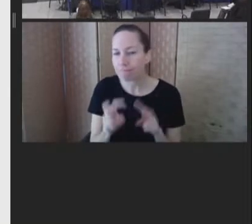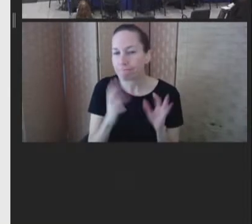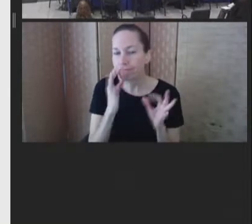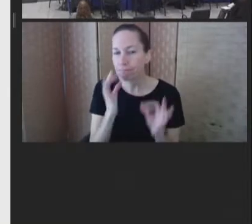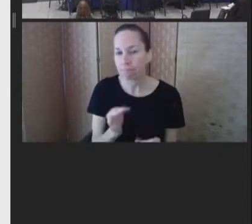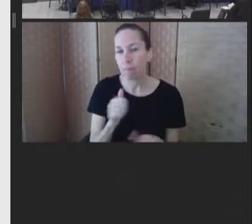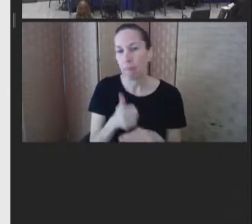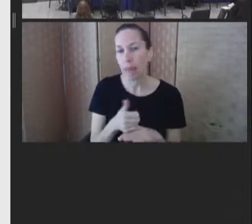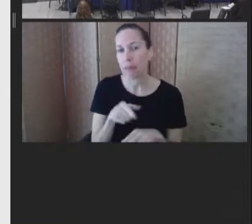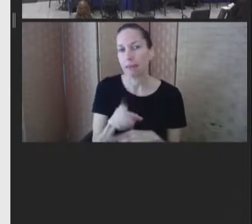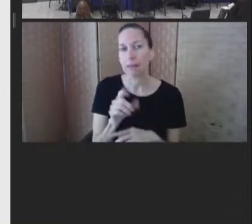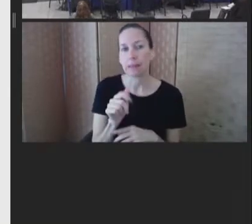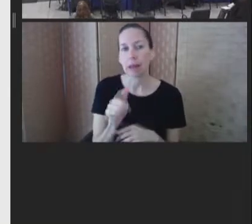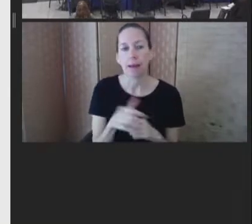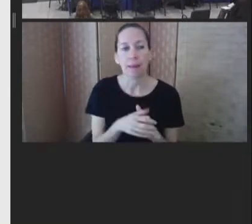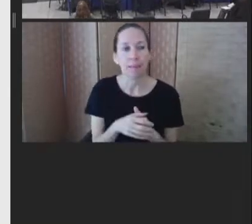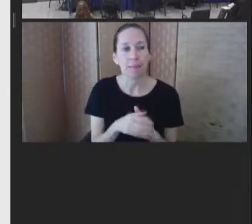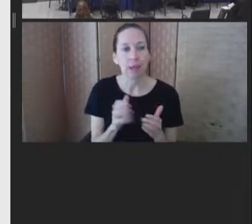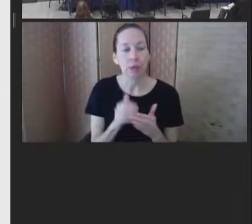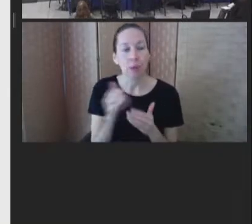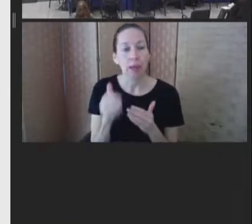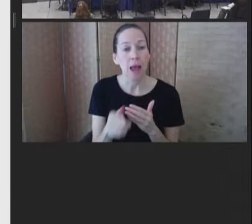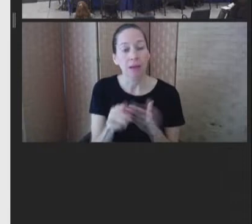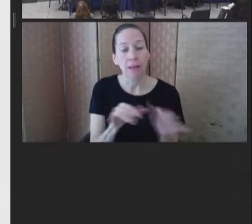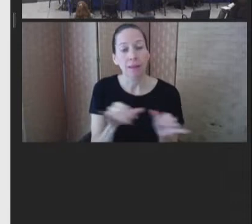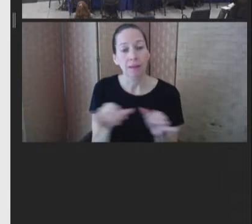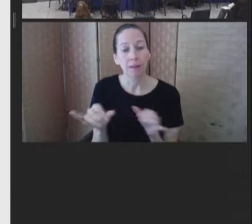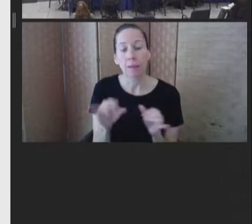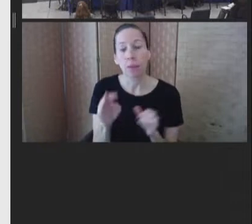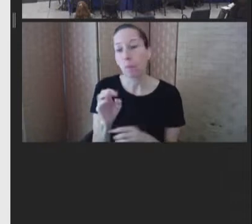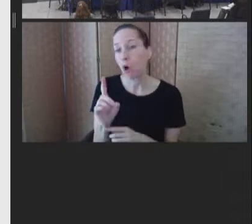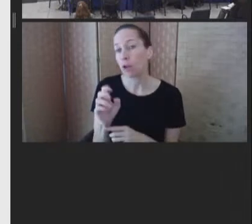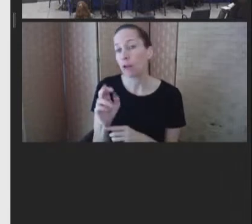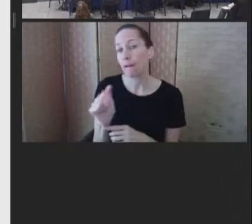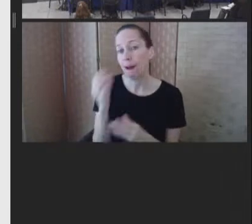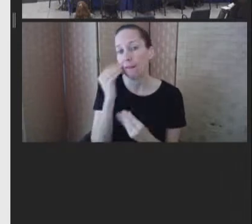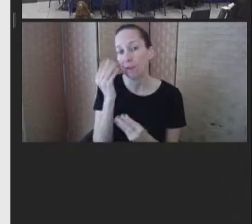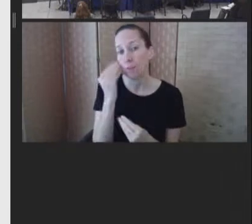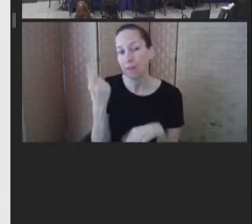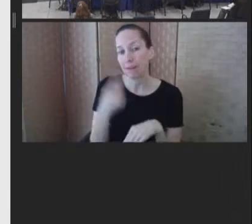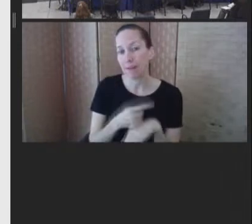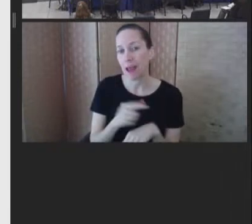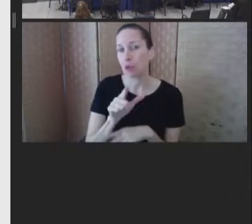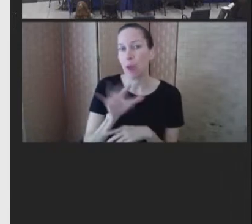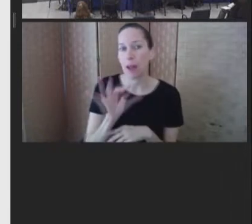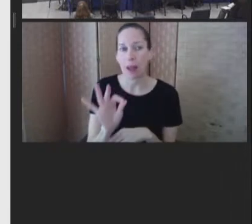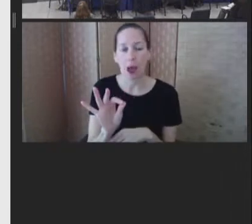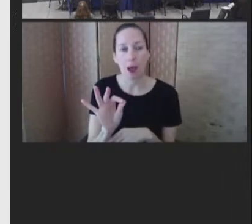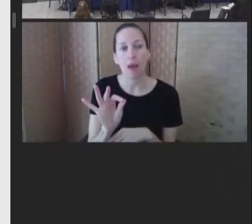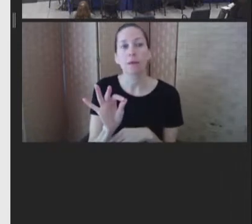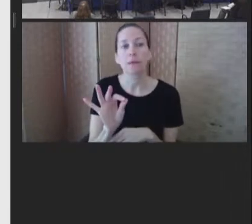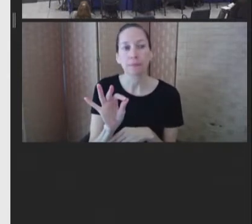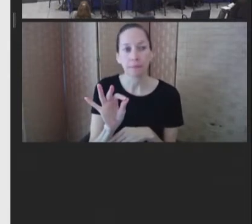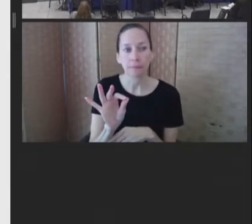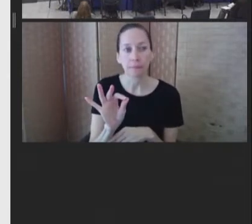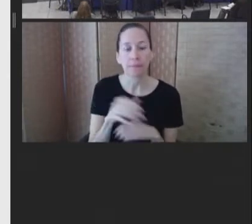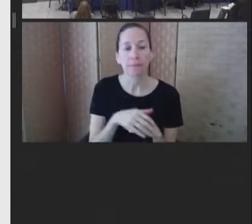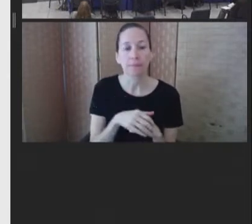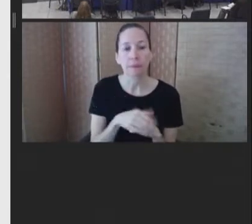This is again similar to what Moderna had shown. This is their day 29. And Next. And here,